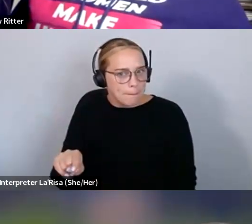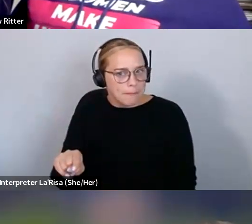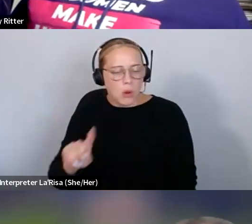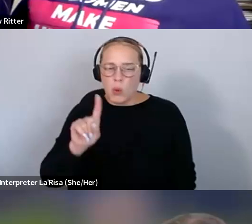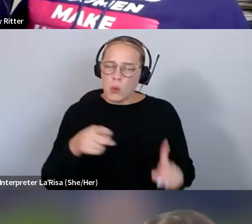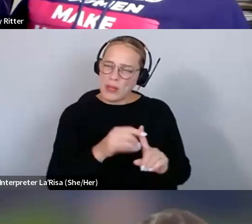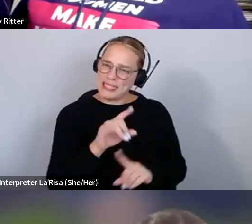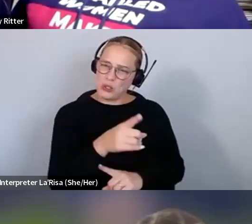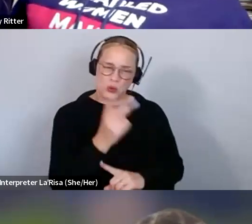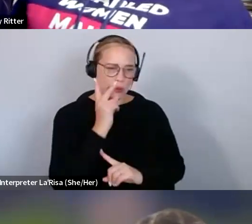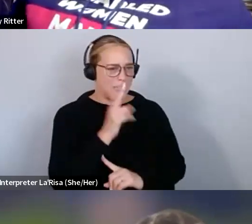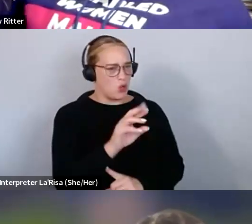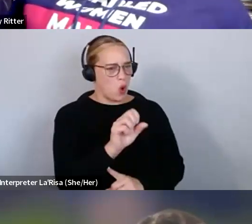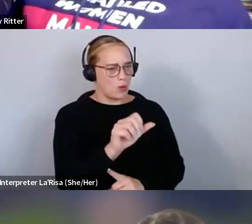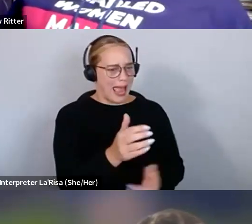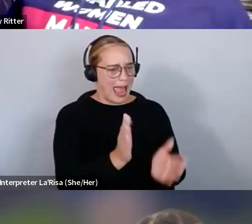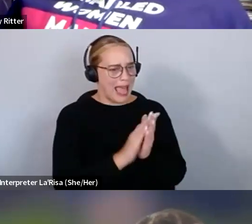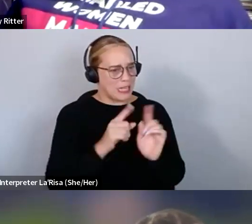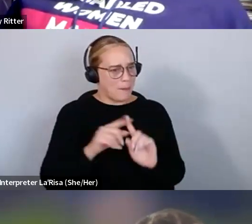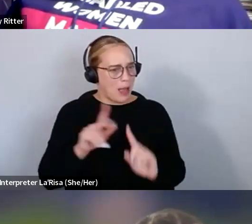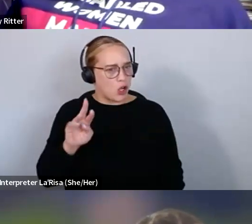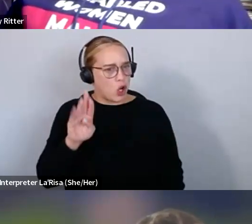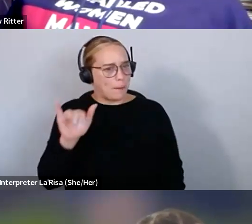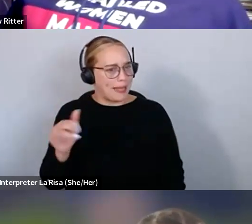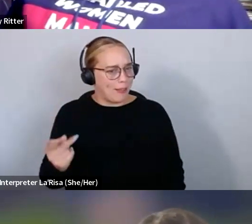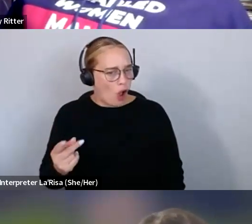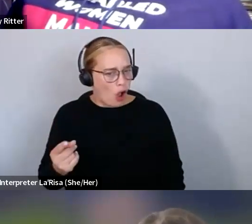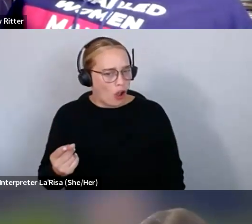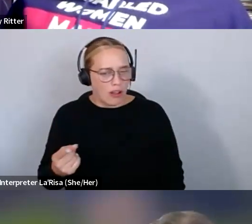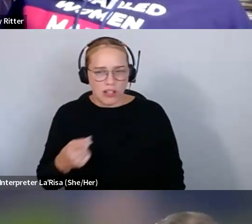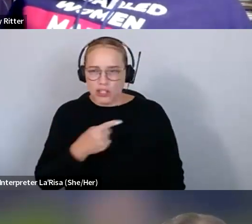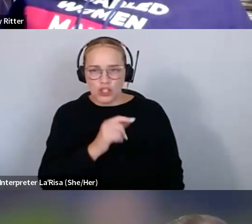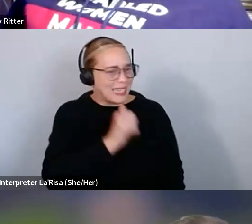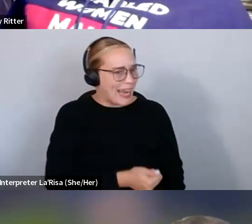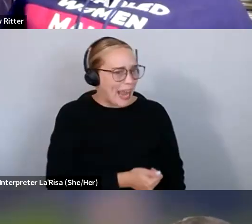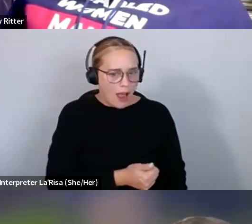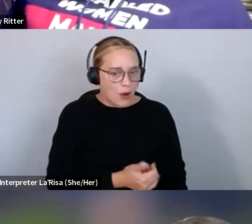with the school and provide medical documentation for him. Did you see